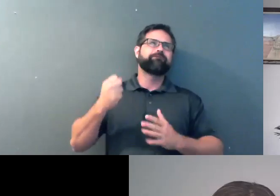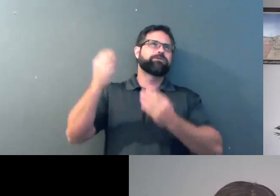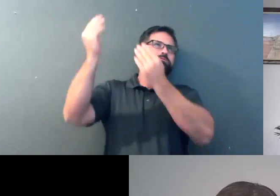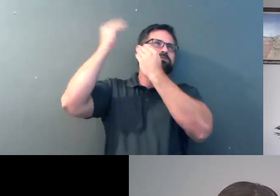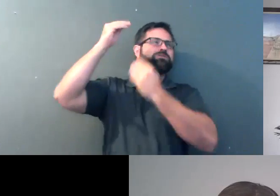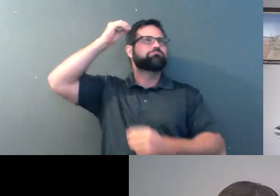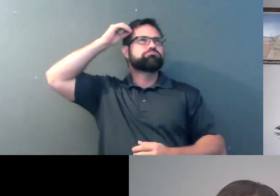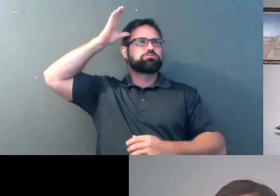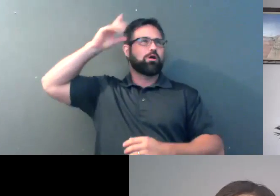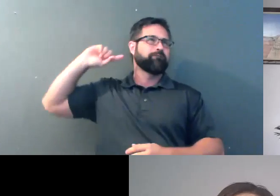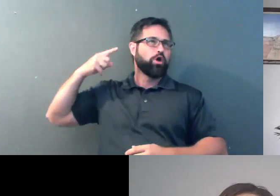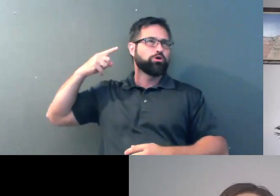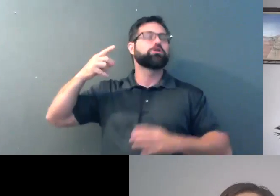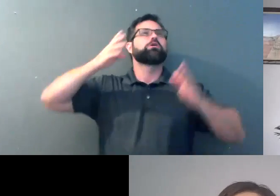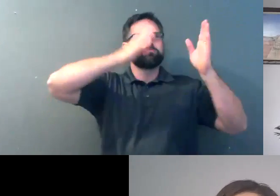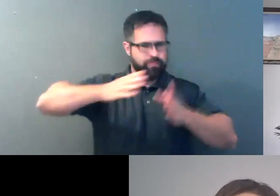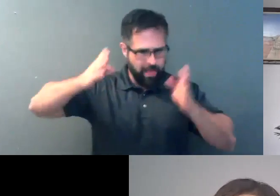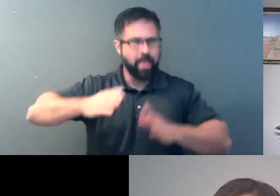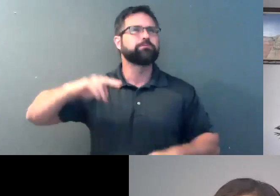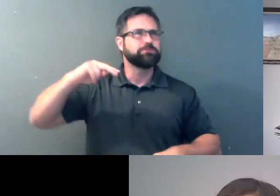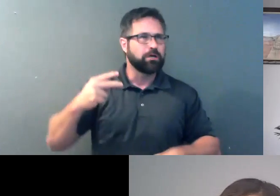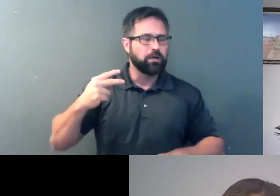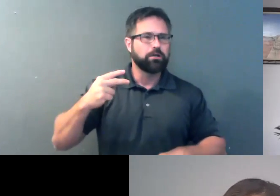of the humanity i think they're quite successful on that in the humanitarian